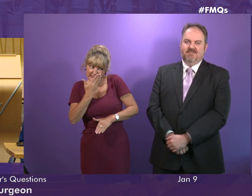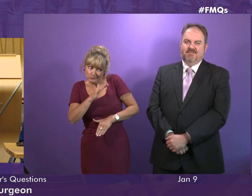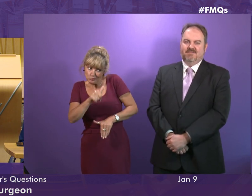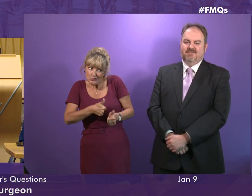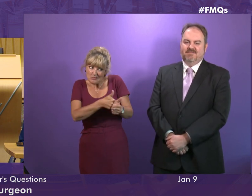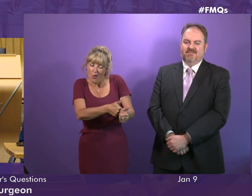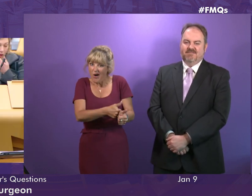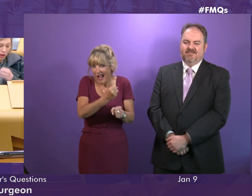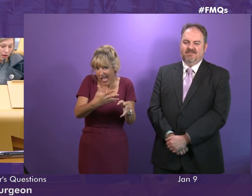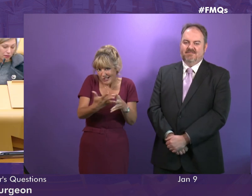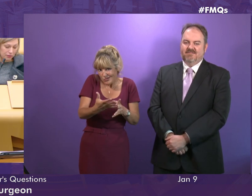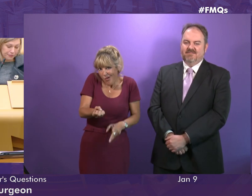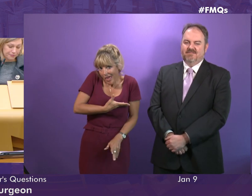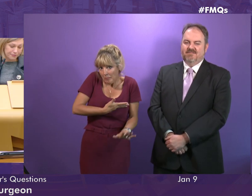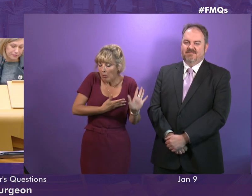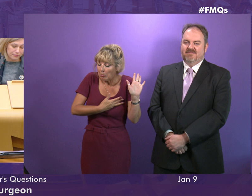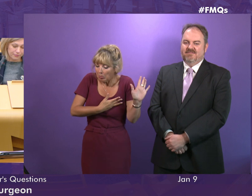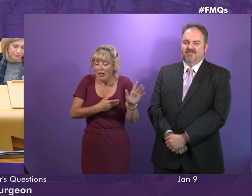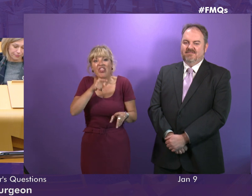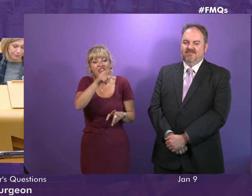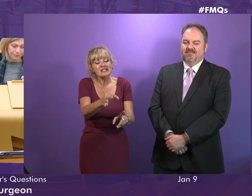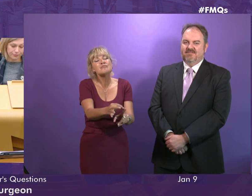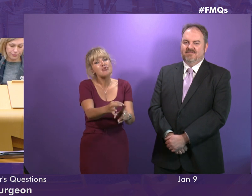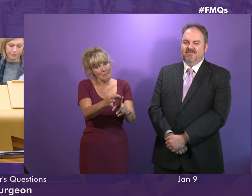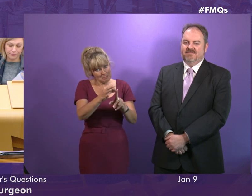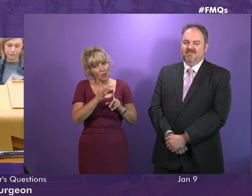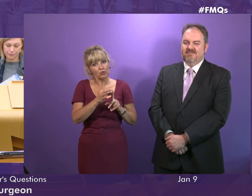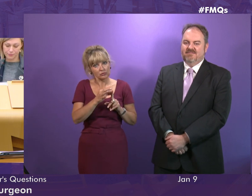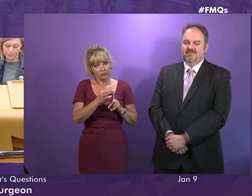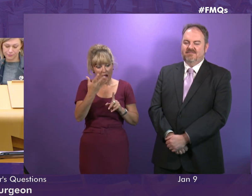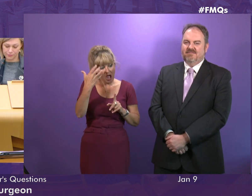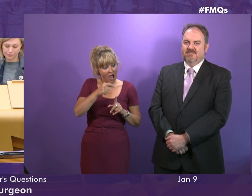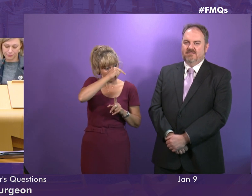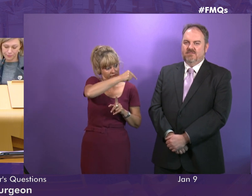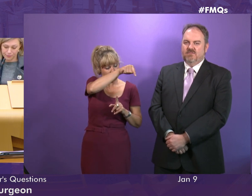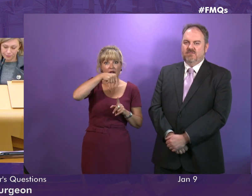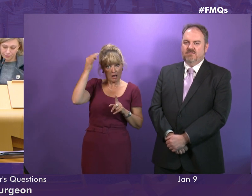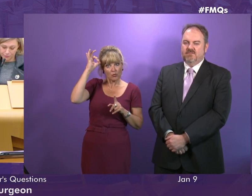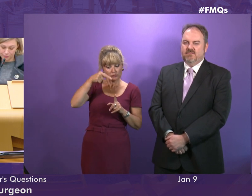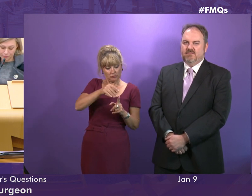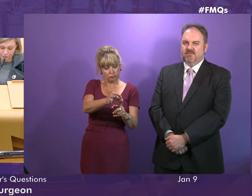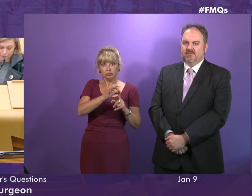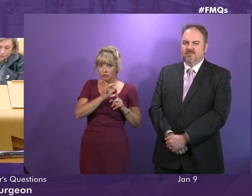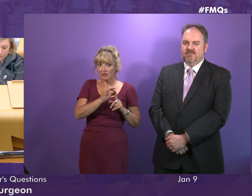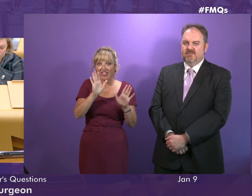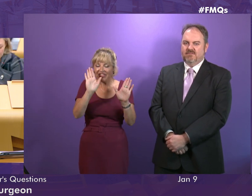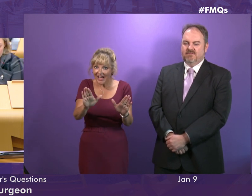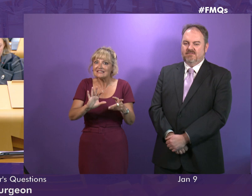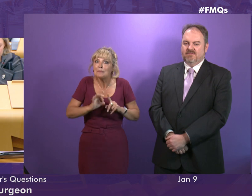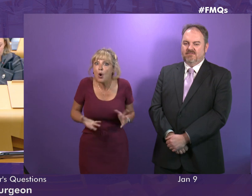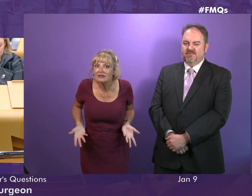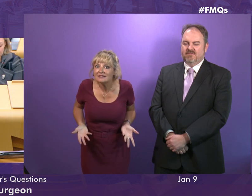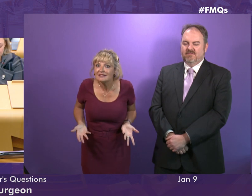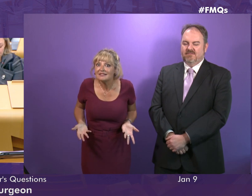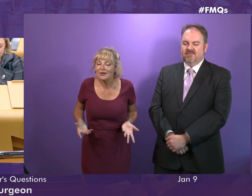The proposal is being progressed by the councils in the region. The purpose of the Glasgow